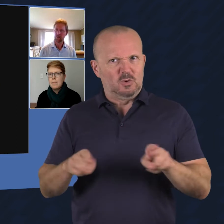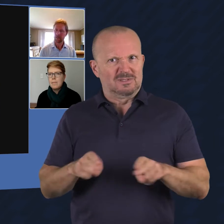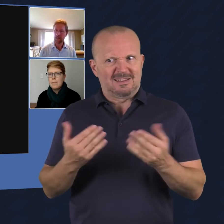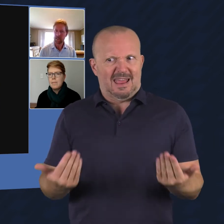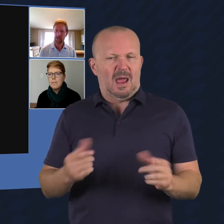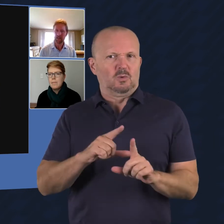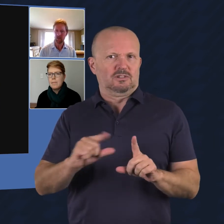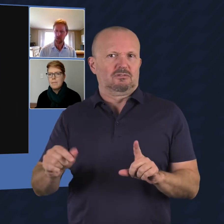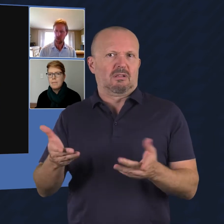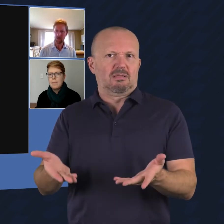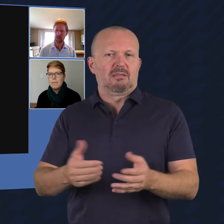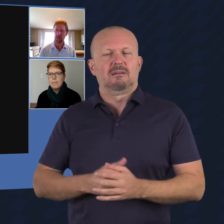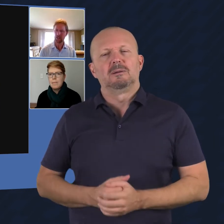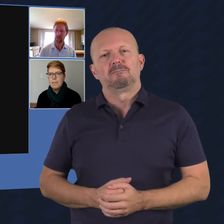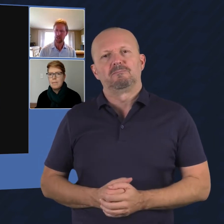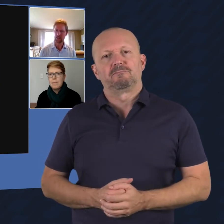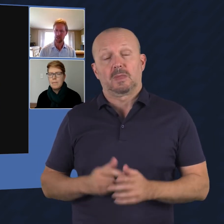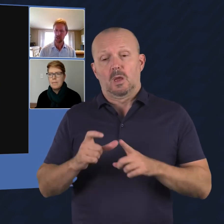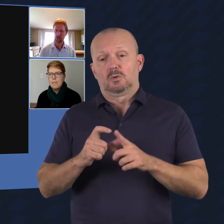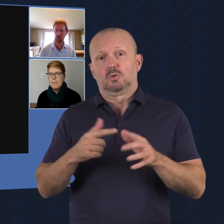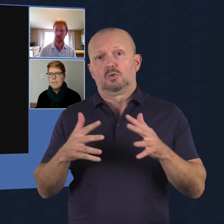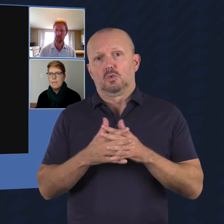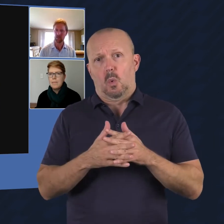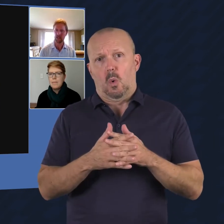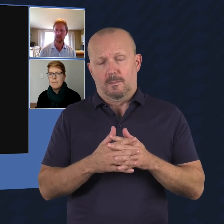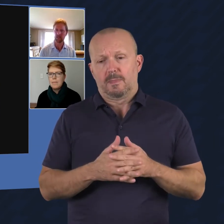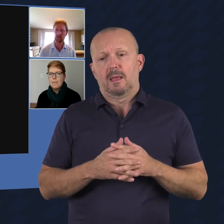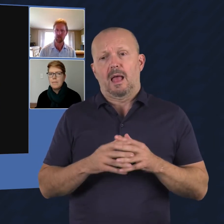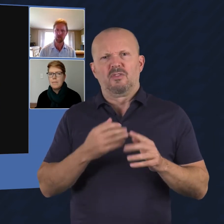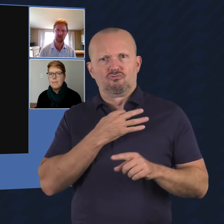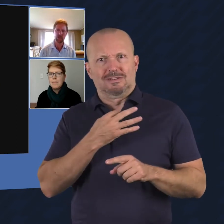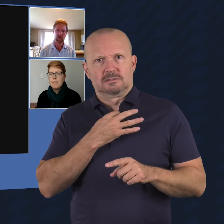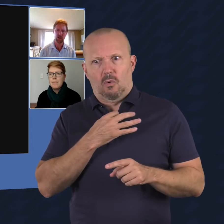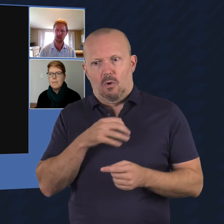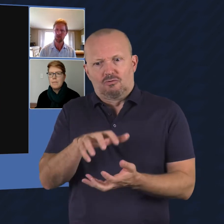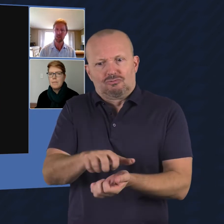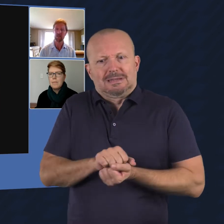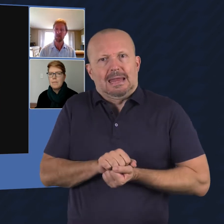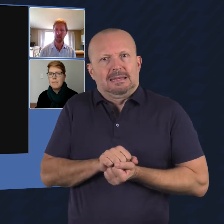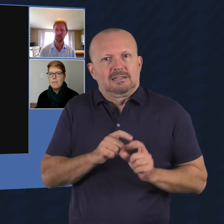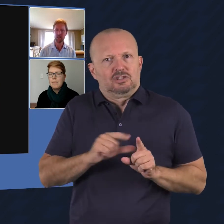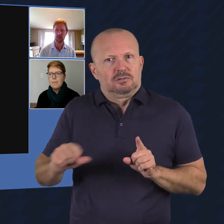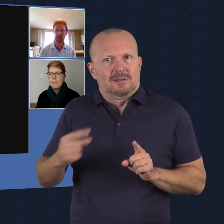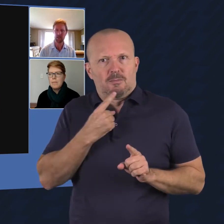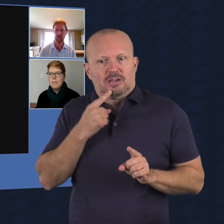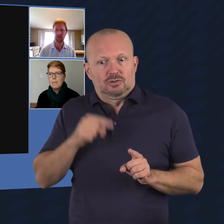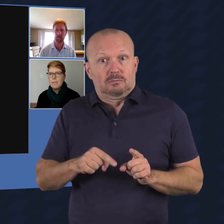The complexity of DAW applications and the general risks pertaining to digital material present major challenges however.